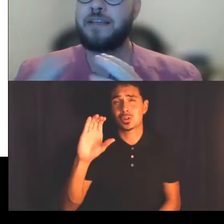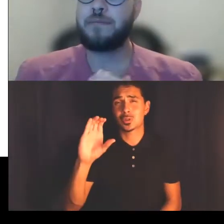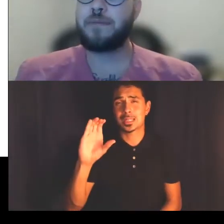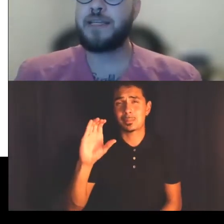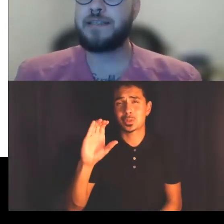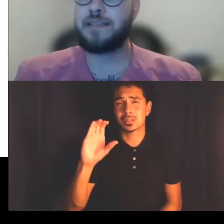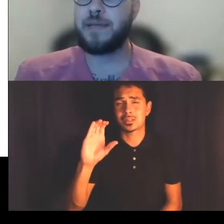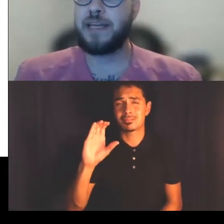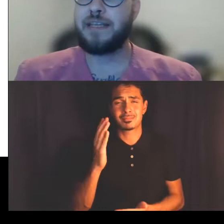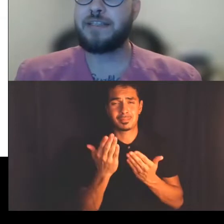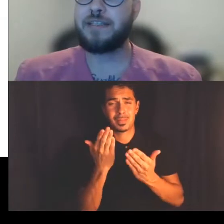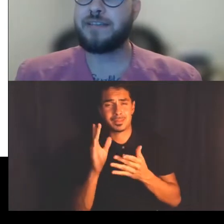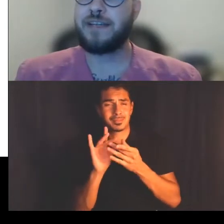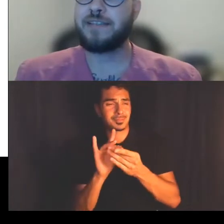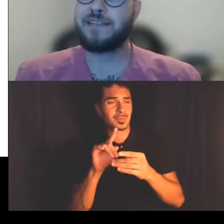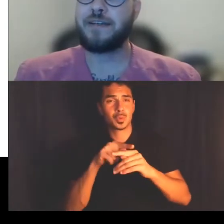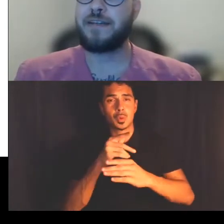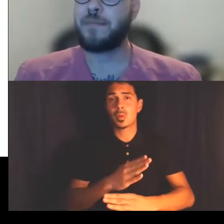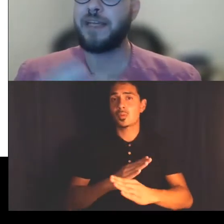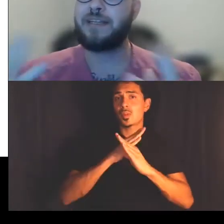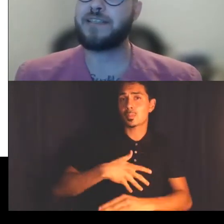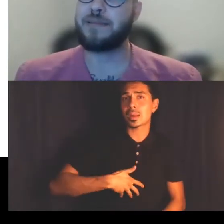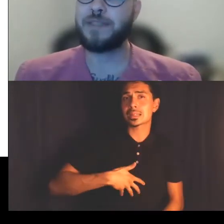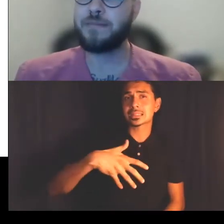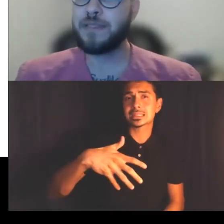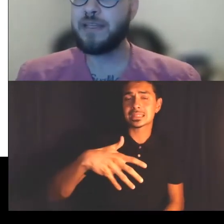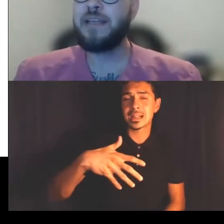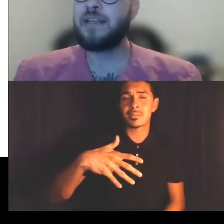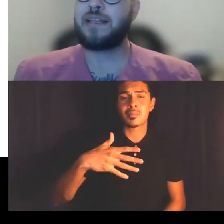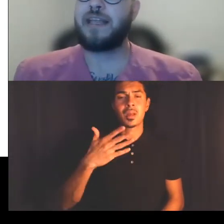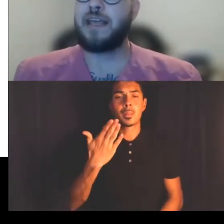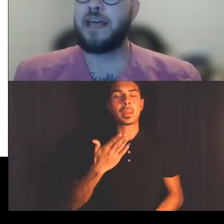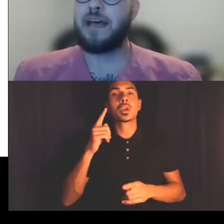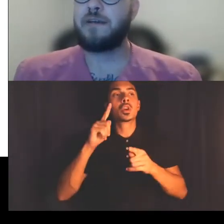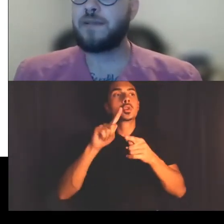It could be because these medications are necessary to manage symptoms that they have.